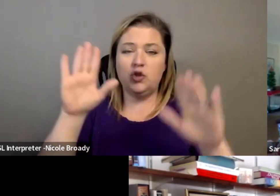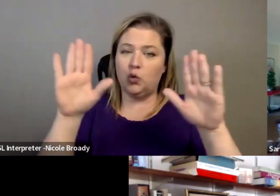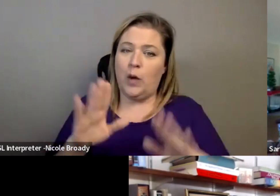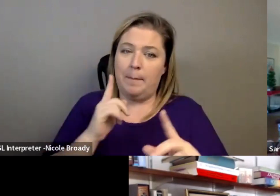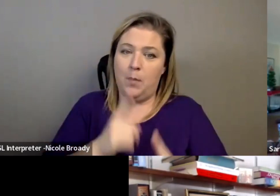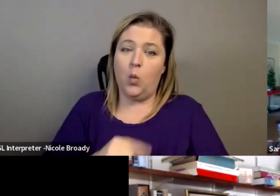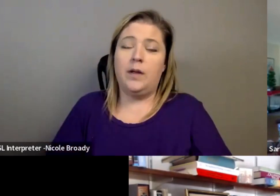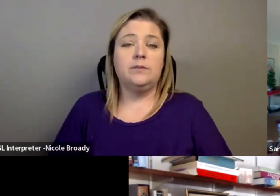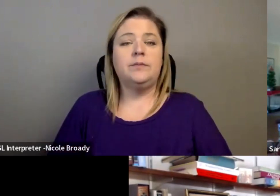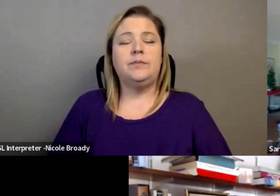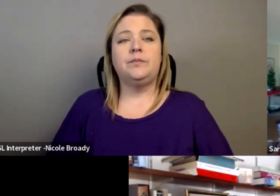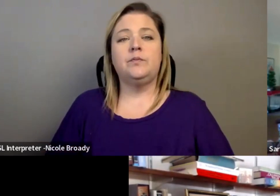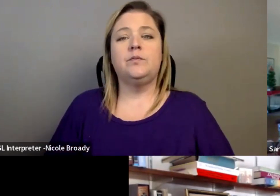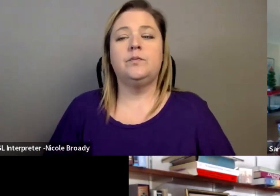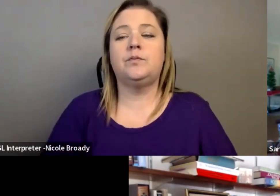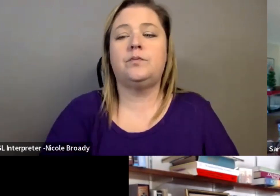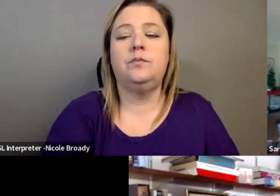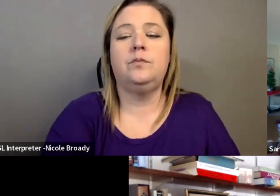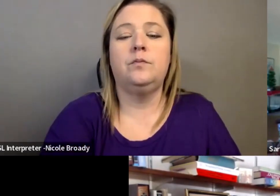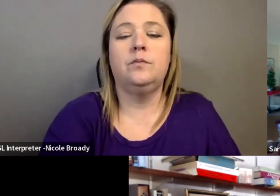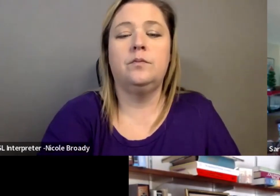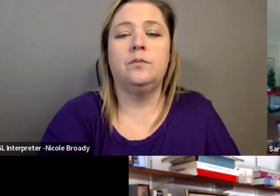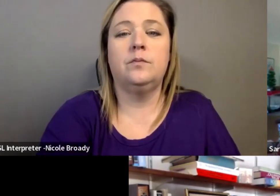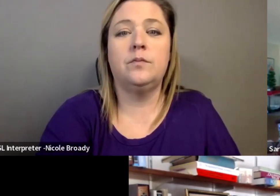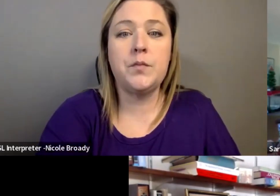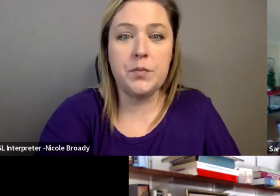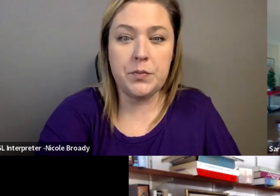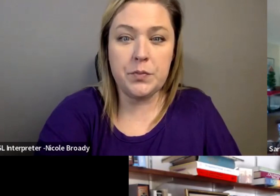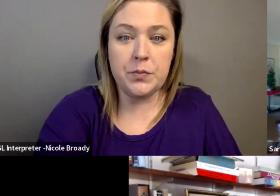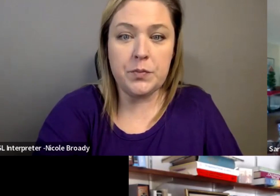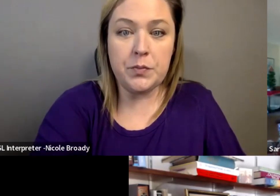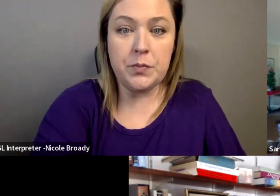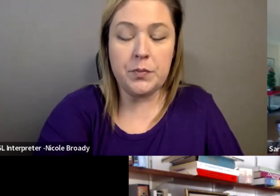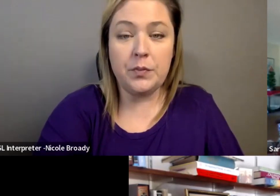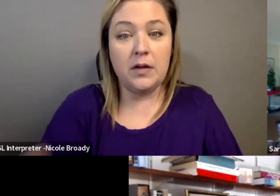So I want to turn NEC to the next question we have for you. And that is, what are the